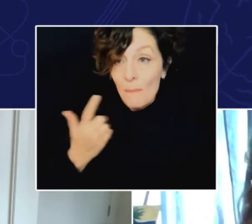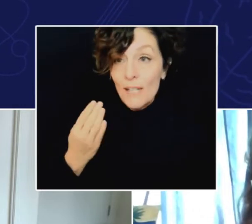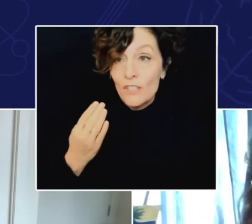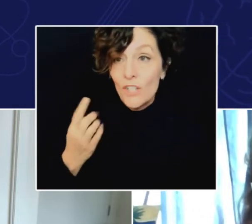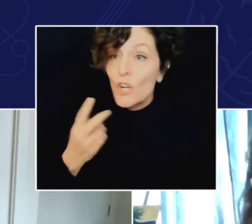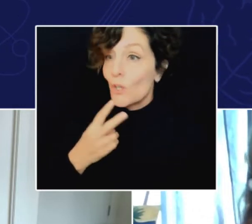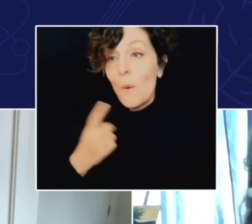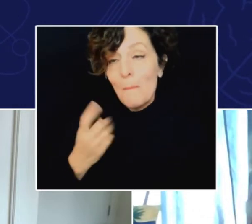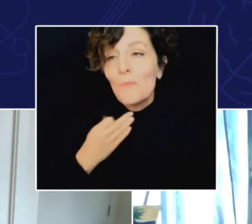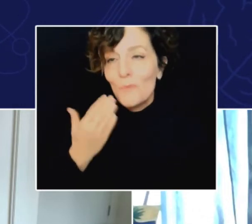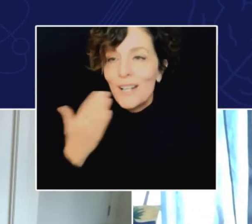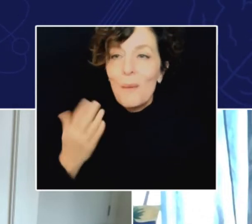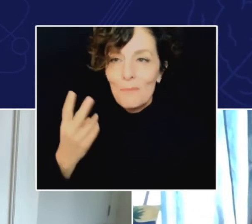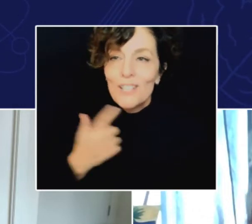you pretty much will be good.